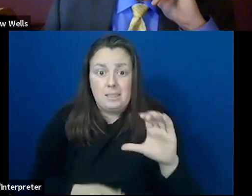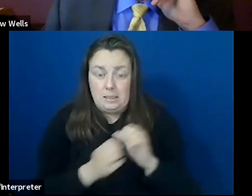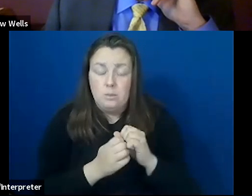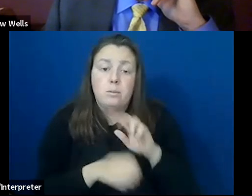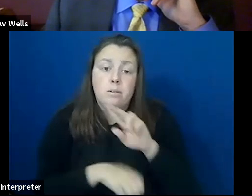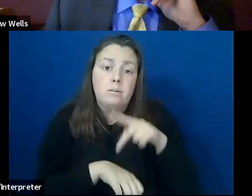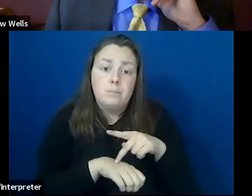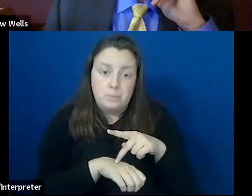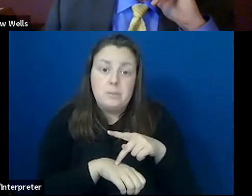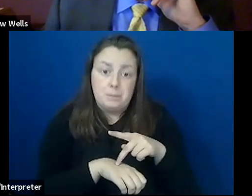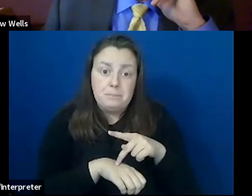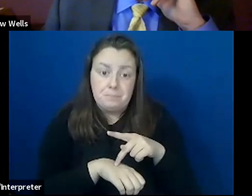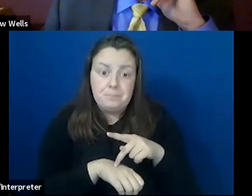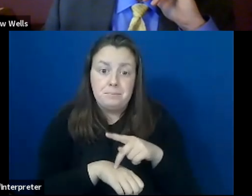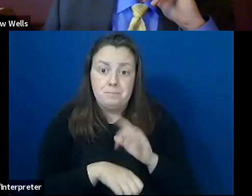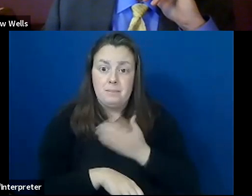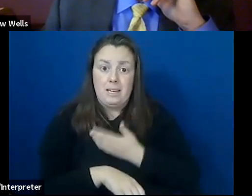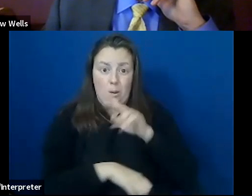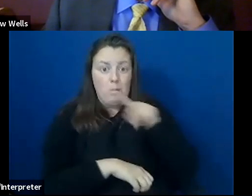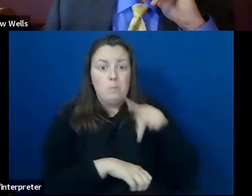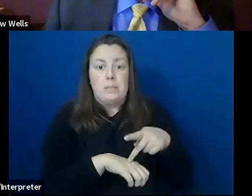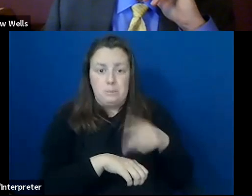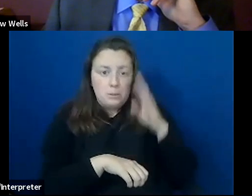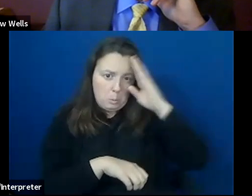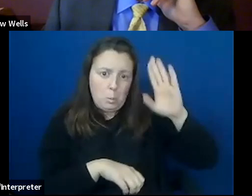Joseph Baeta: We are principles recognize that they're going to be overwhelmed with communications.